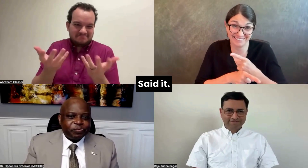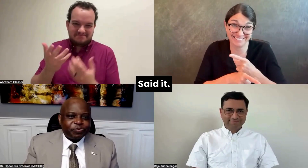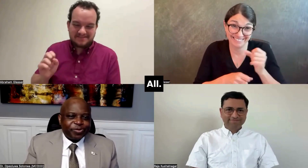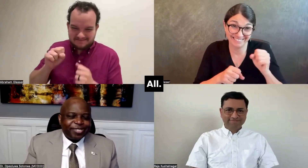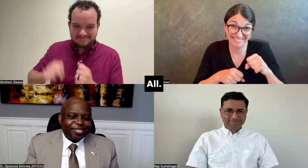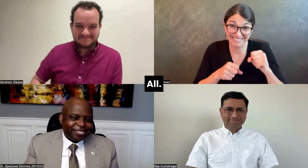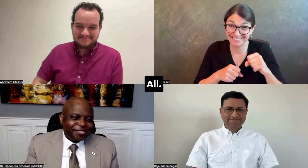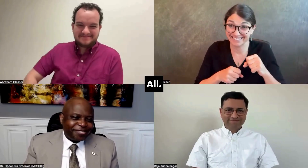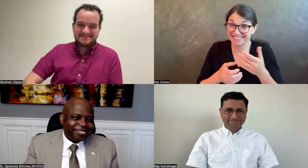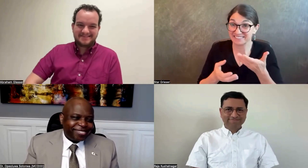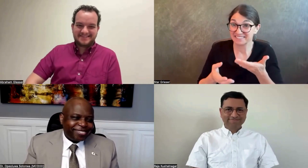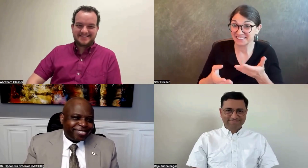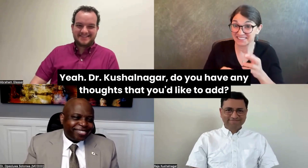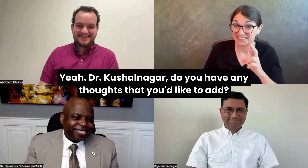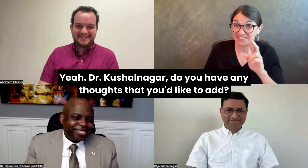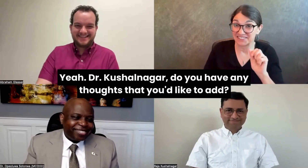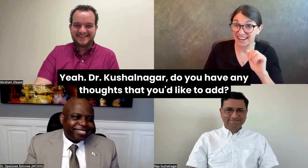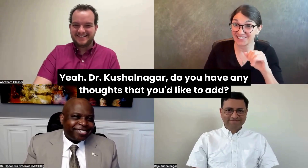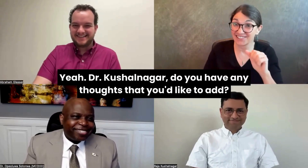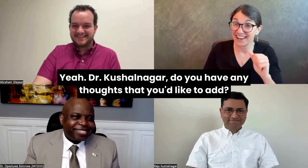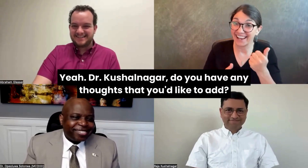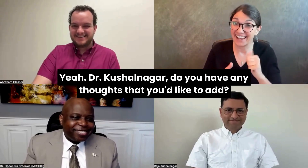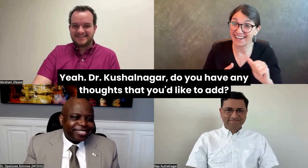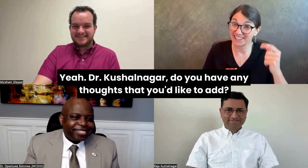Yeah. Dr. Kushalnagar, do you have any thoughts that you'd like to add?